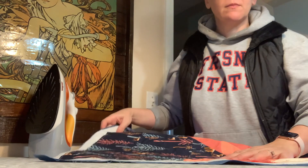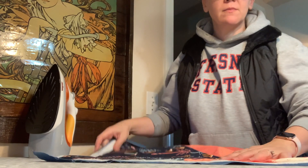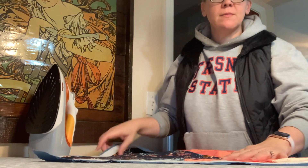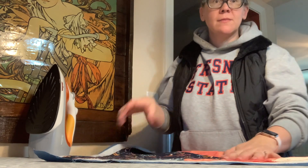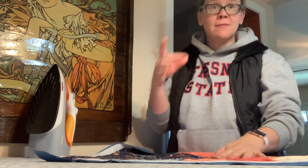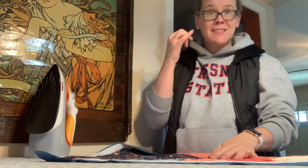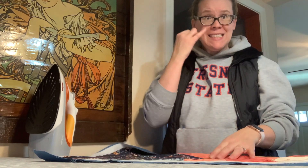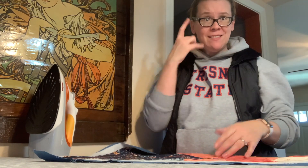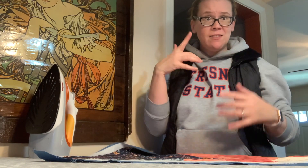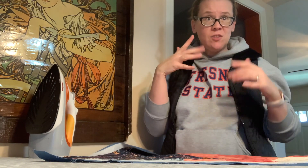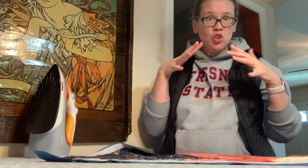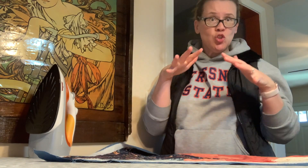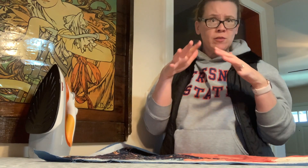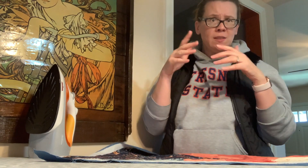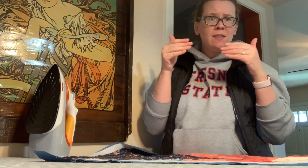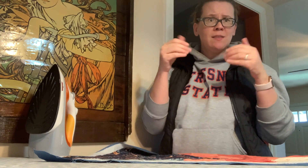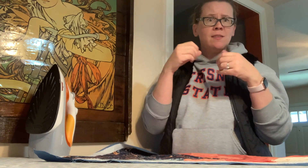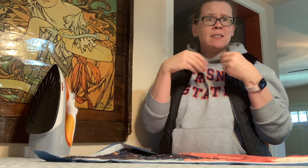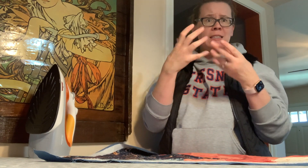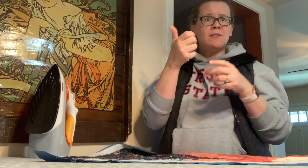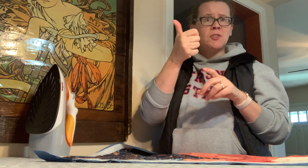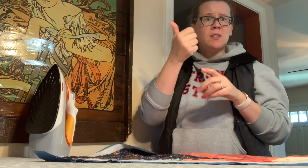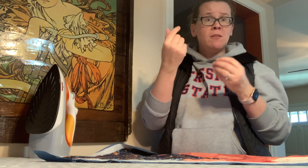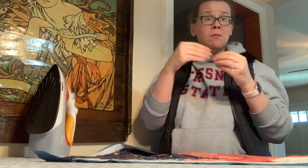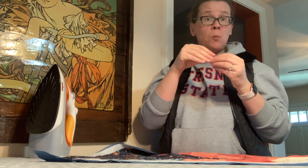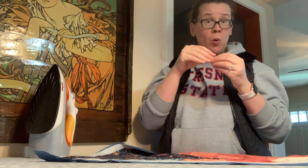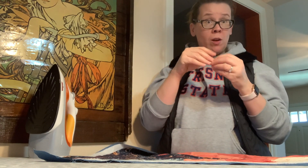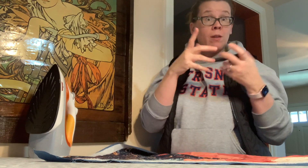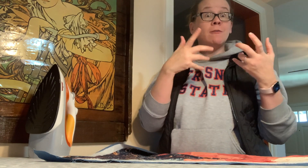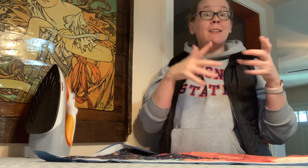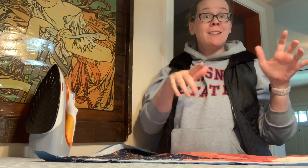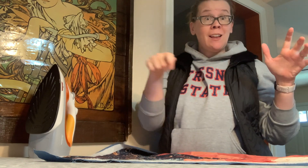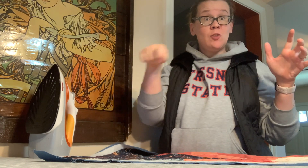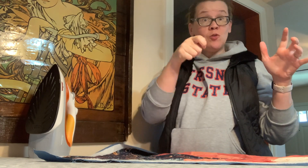around all four sides. But if you're nervous, you can give yourself more